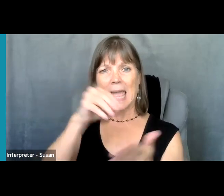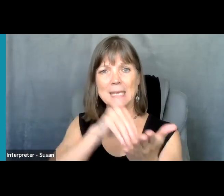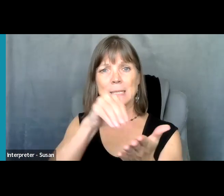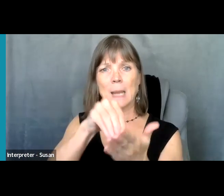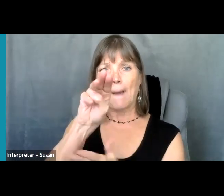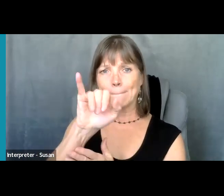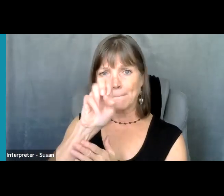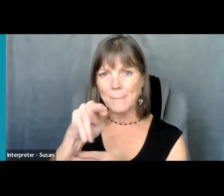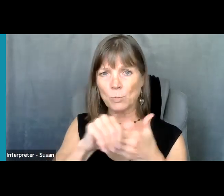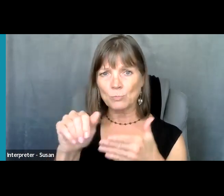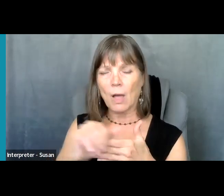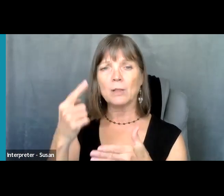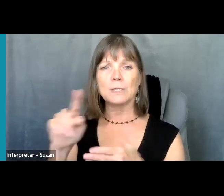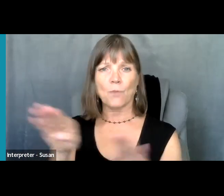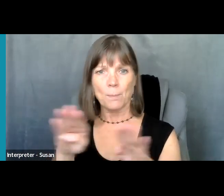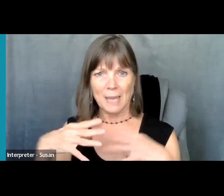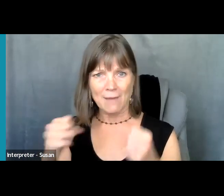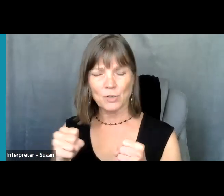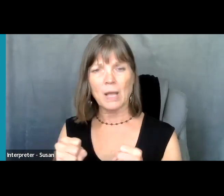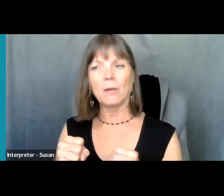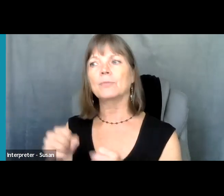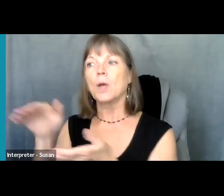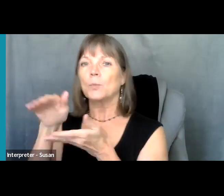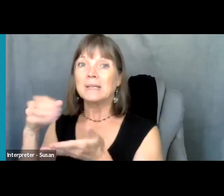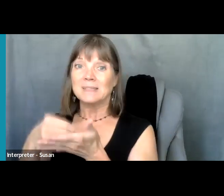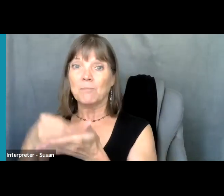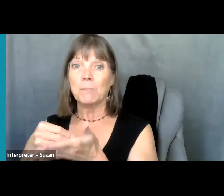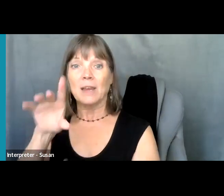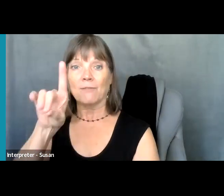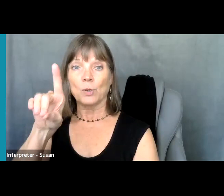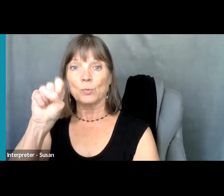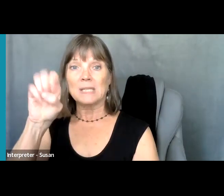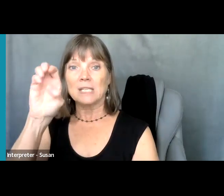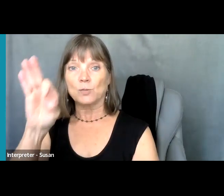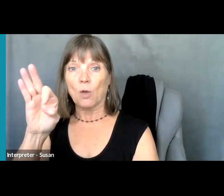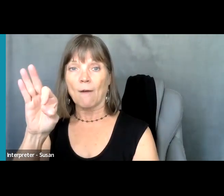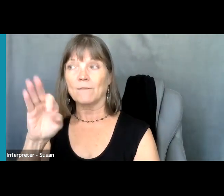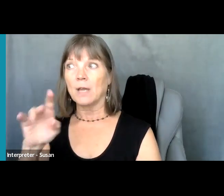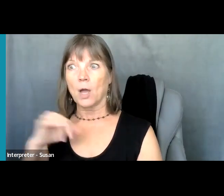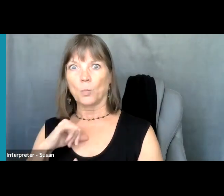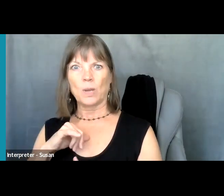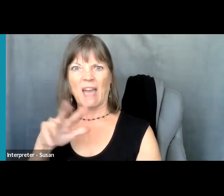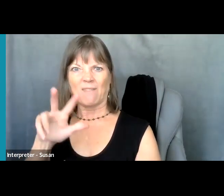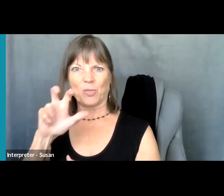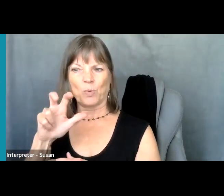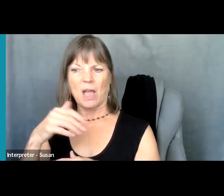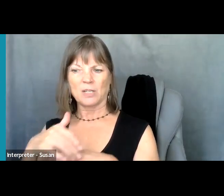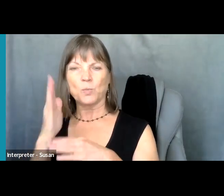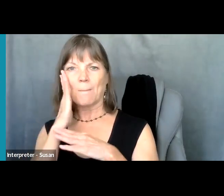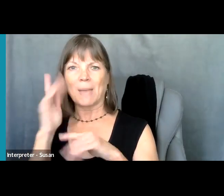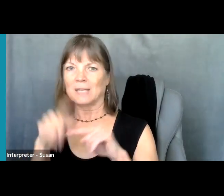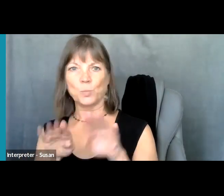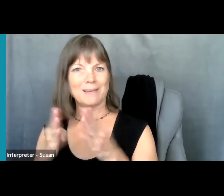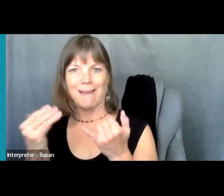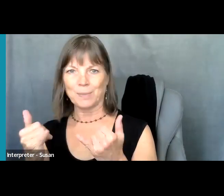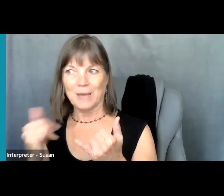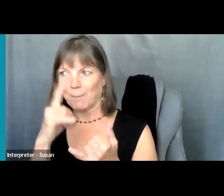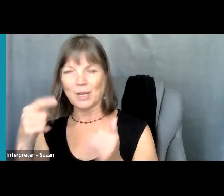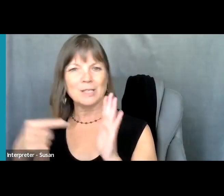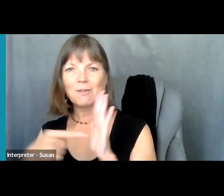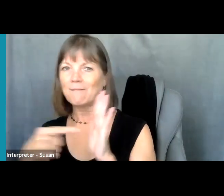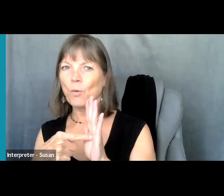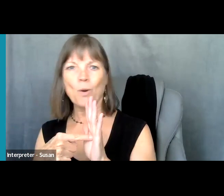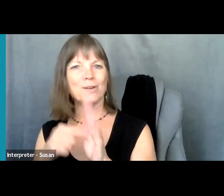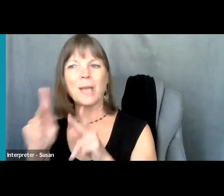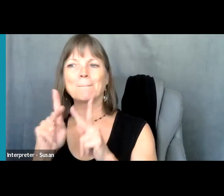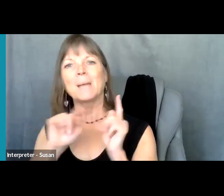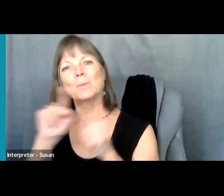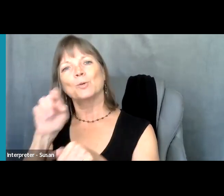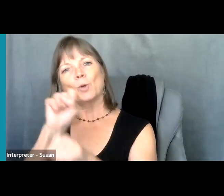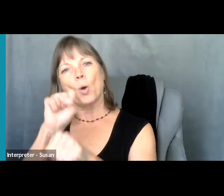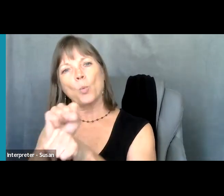Kelly Crosbie (she/her): We got money for Diesel because we have about three hundred beds. We're not able to open right now in our state facilities because we can't afford workforce. So now we'll be able to afford more work for us,